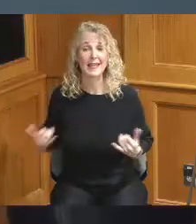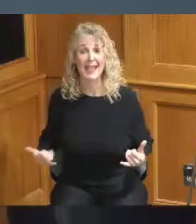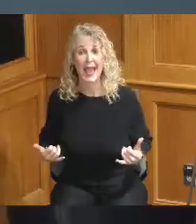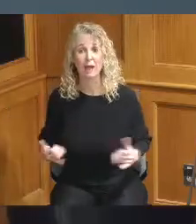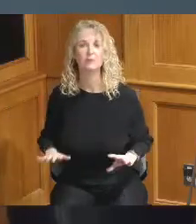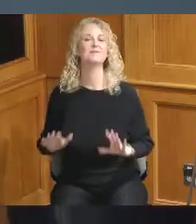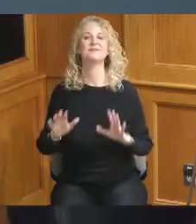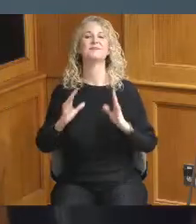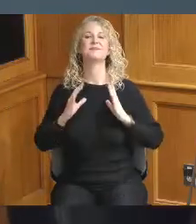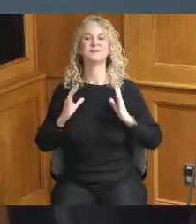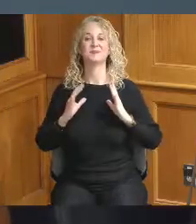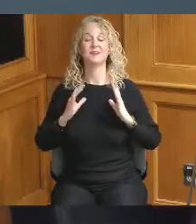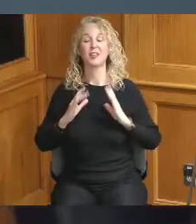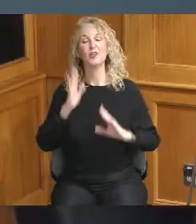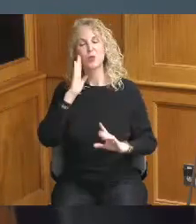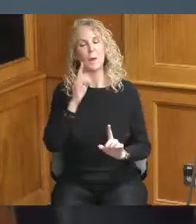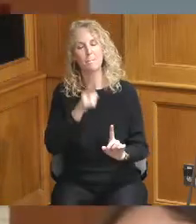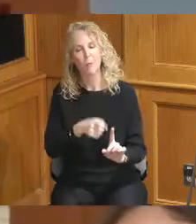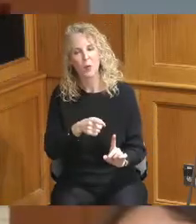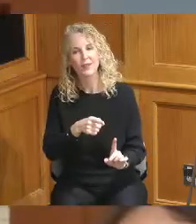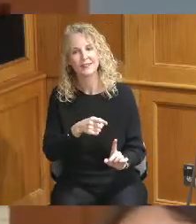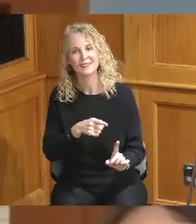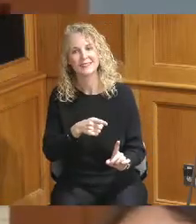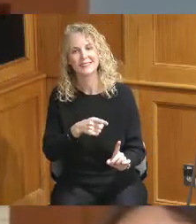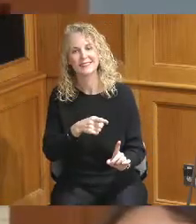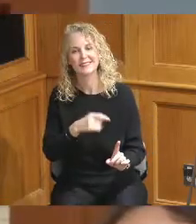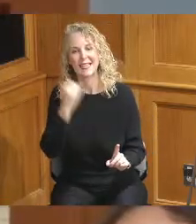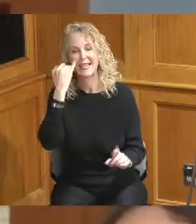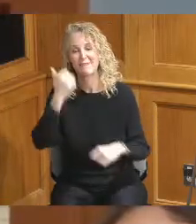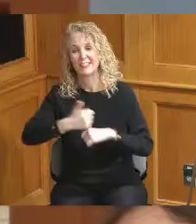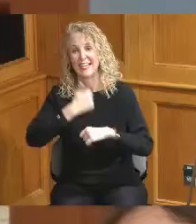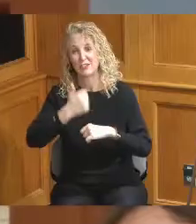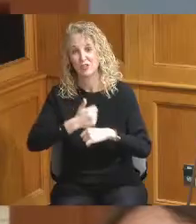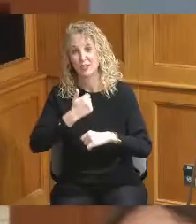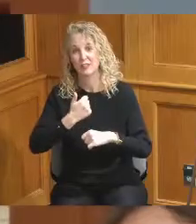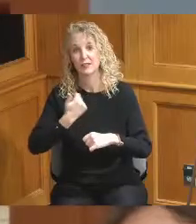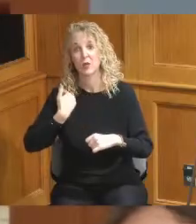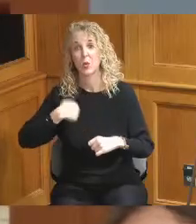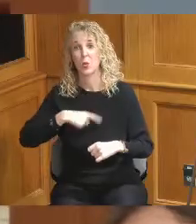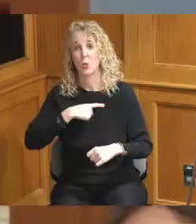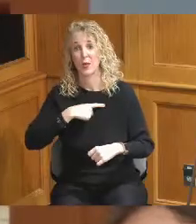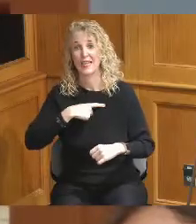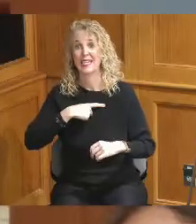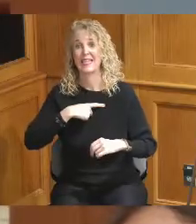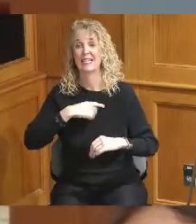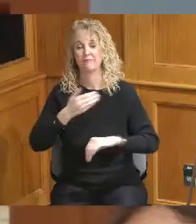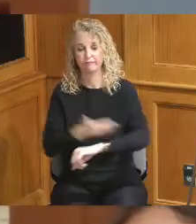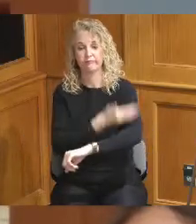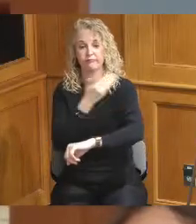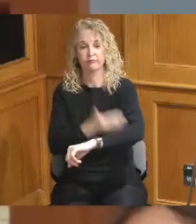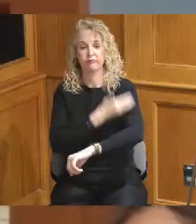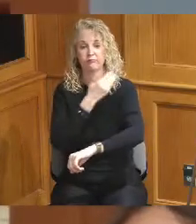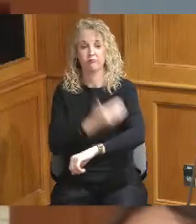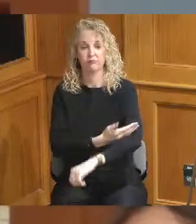it's it's but to to your point as far as um you we were rehabing an existing building so this was an